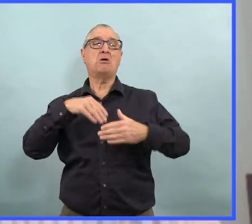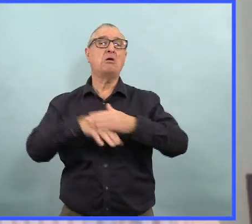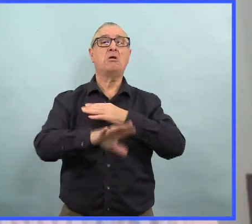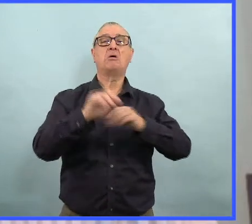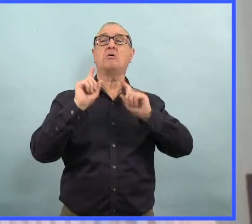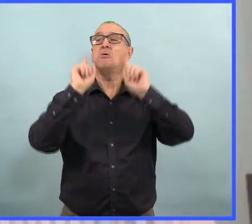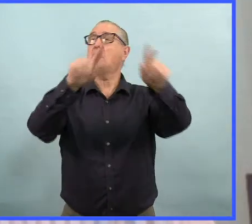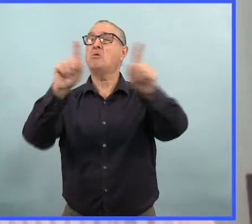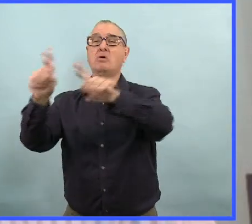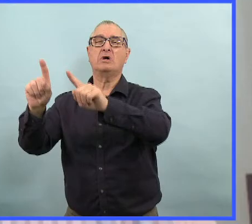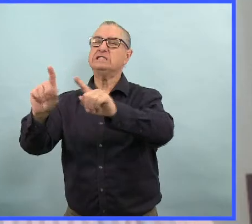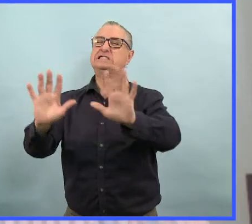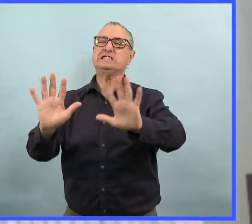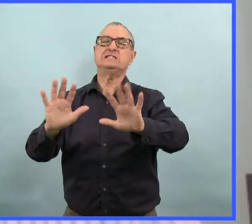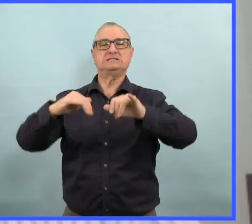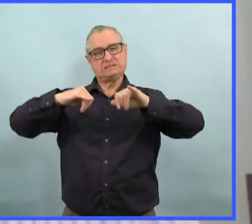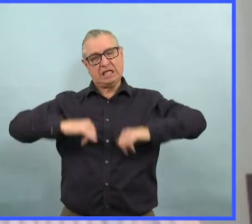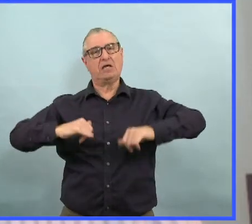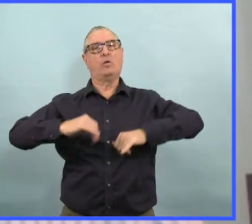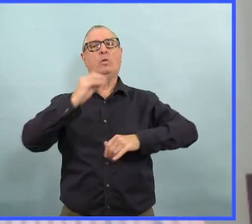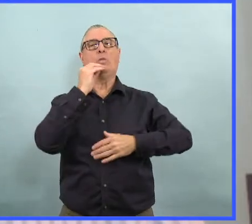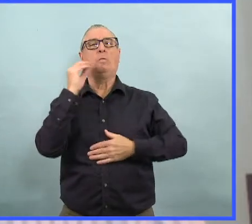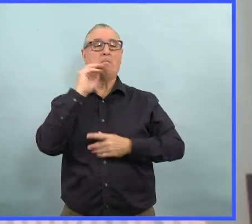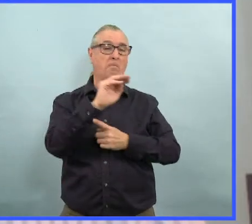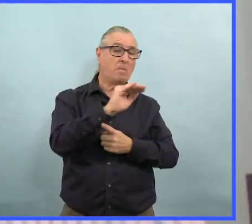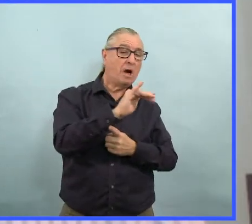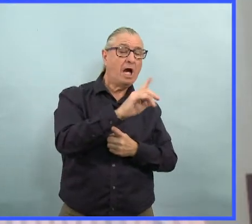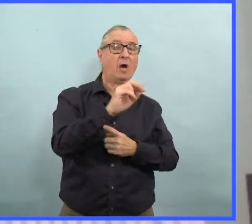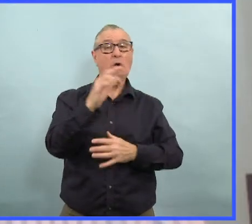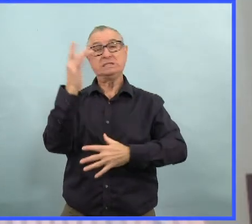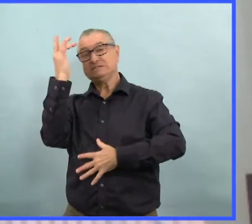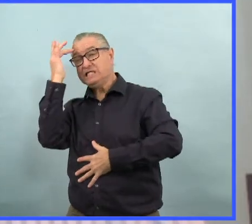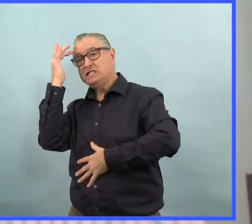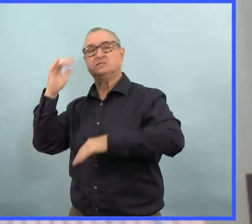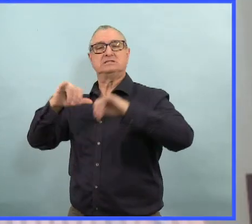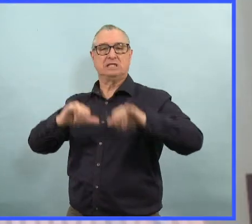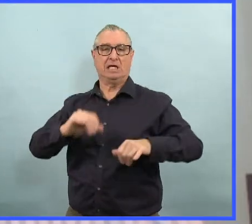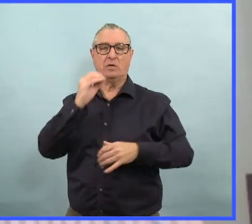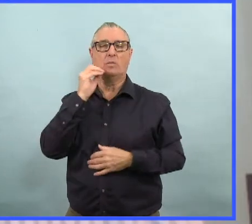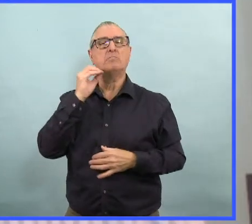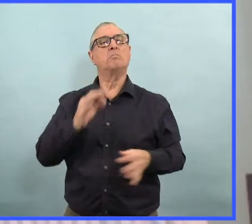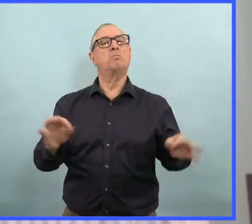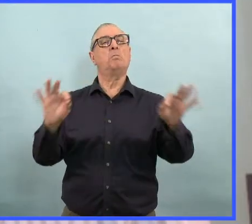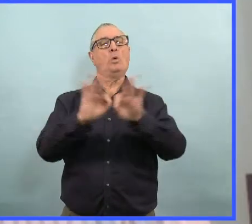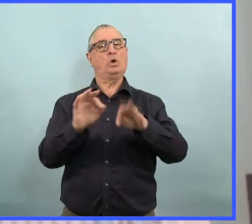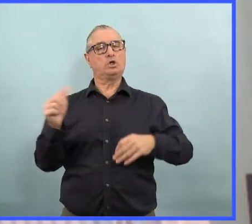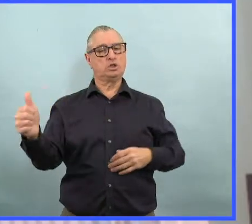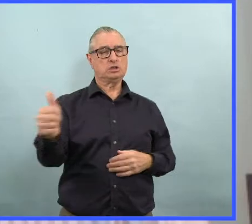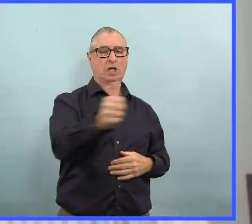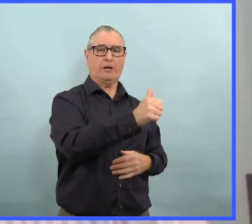so close monitoring for everyone of those symptoms isolating and testing as soon as appropriate